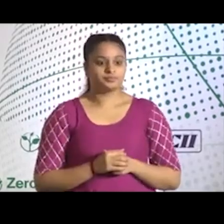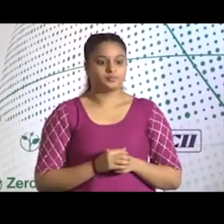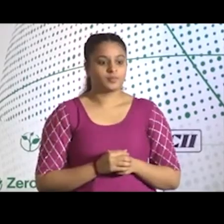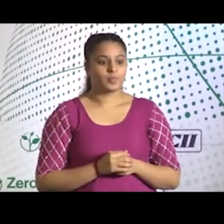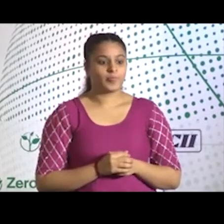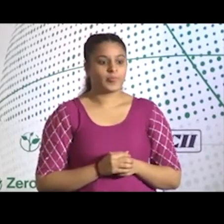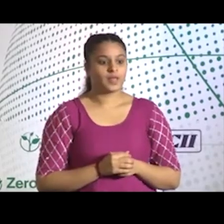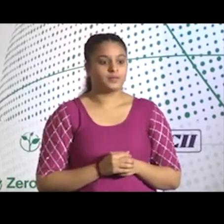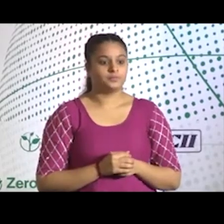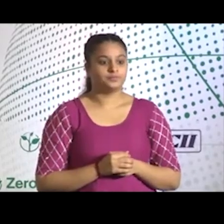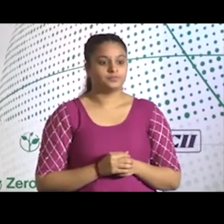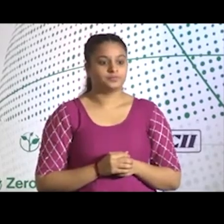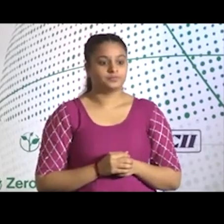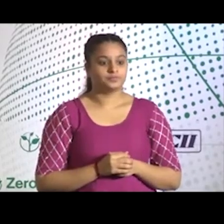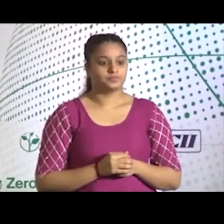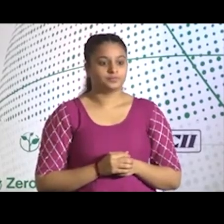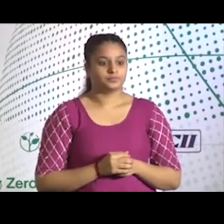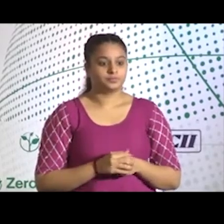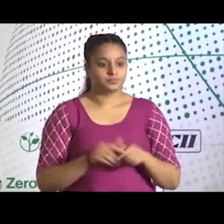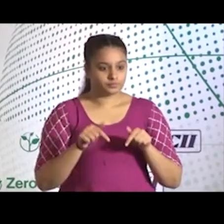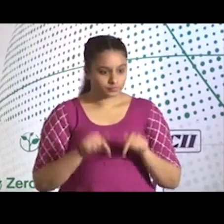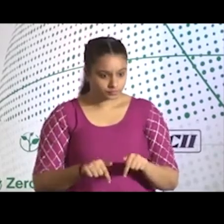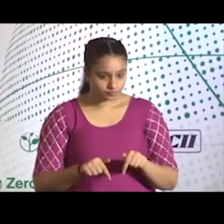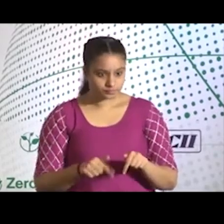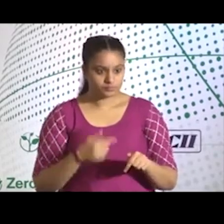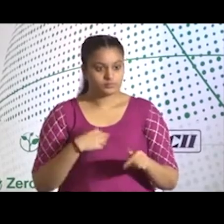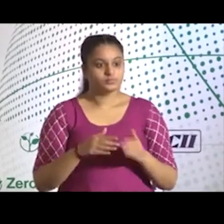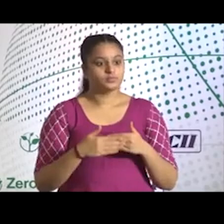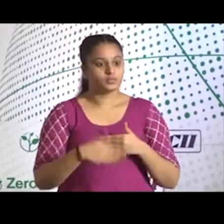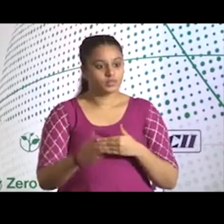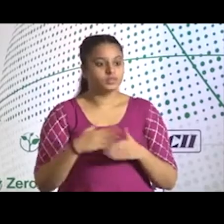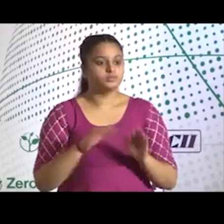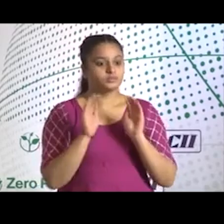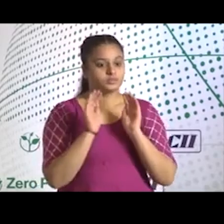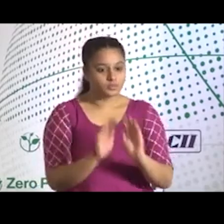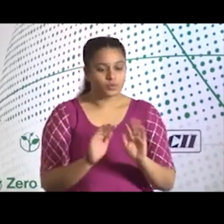and your excellent input and continued support and commitment